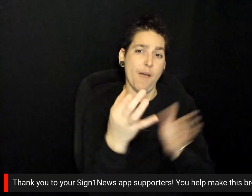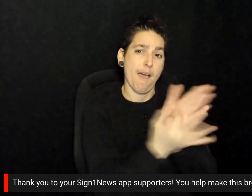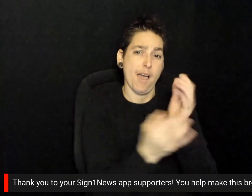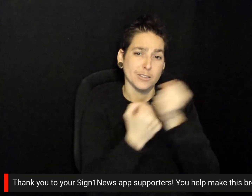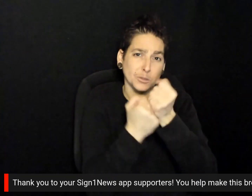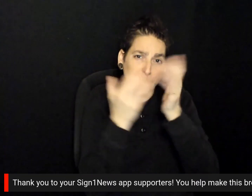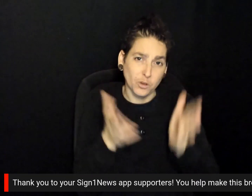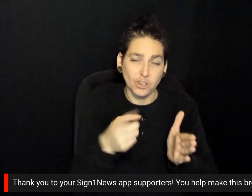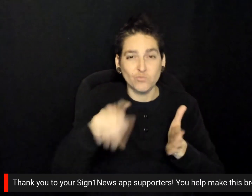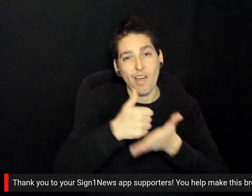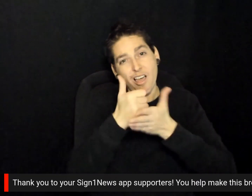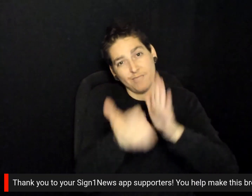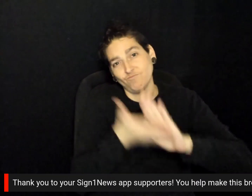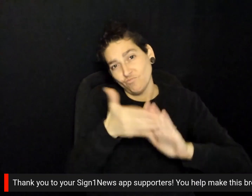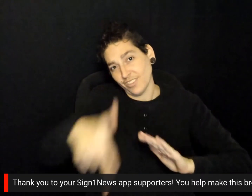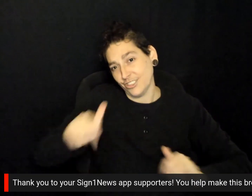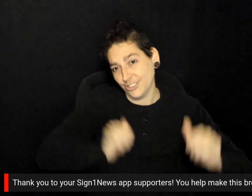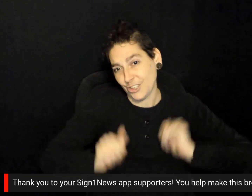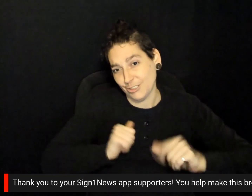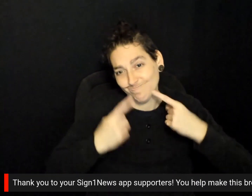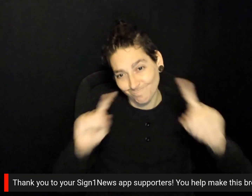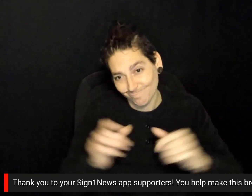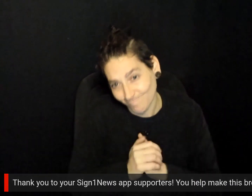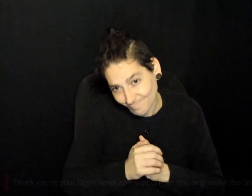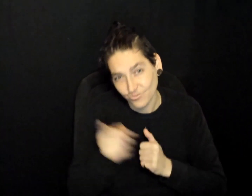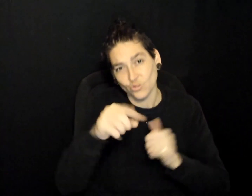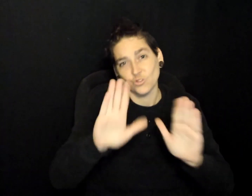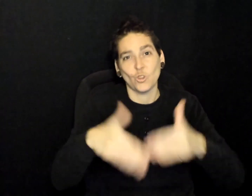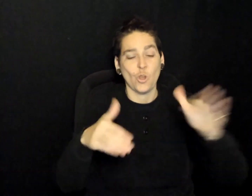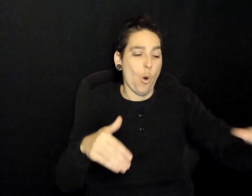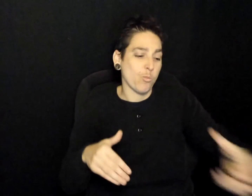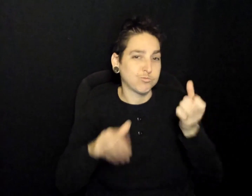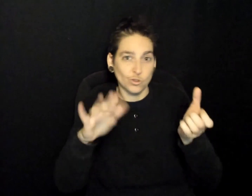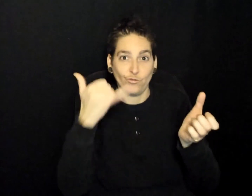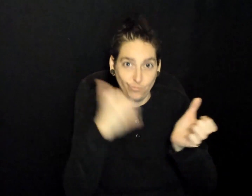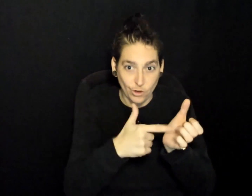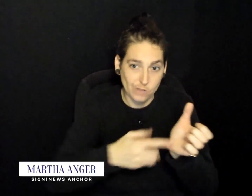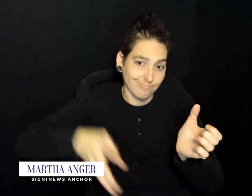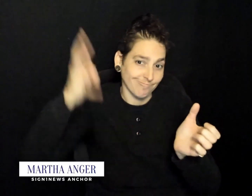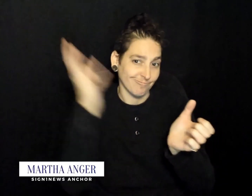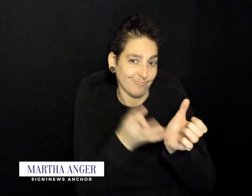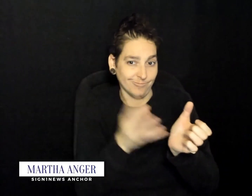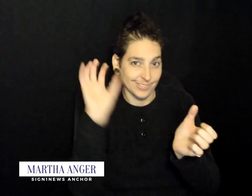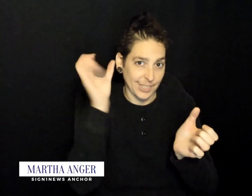the hot topics of the week a big thank you to our Sign1News app supporters you help